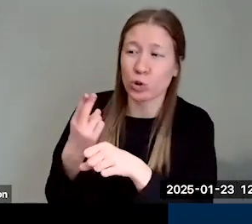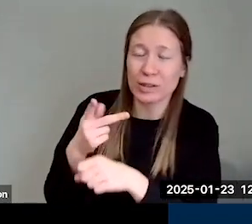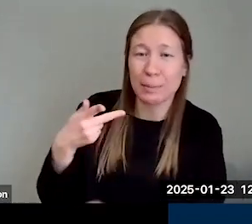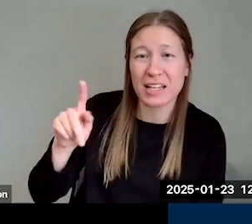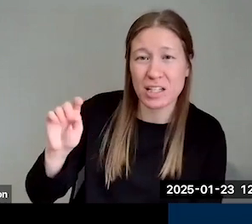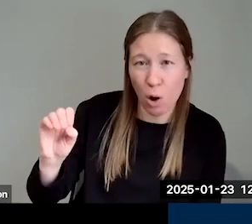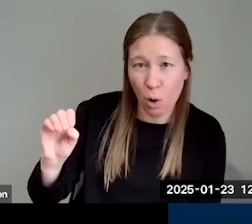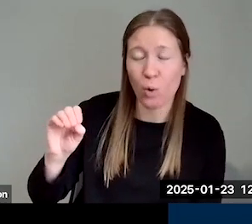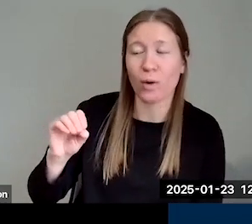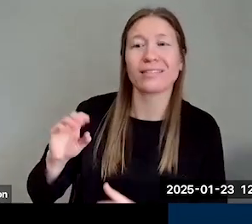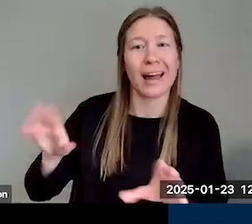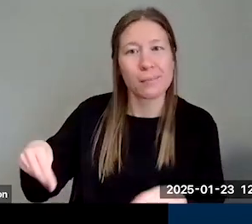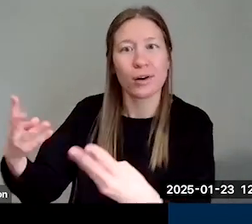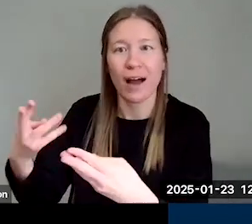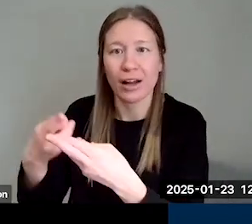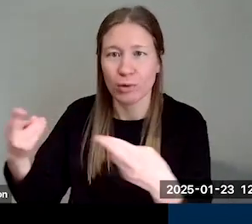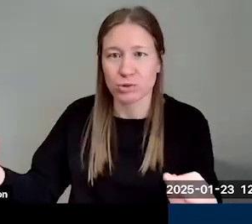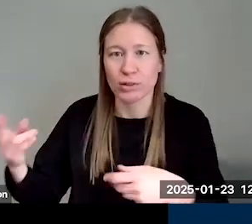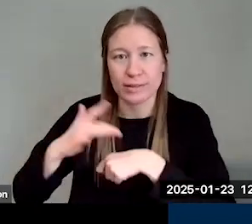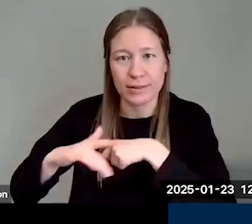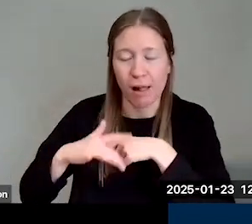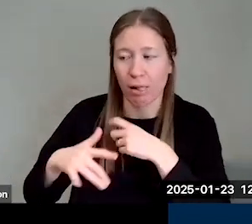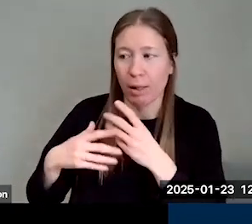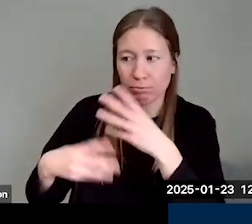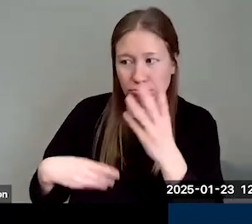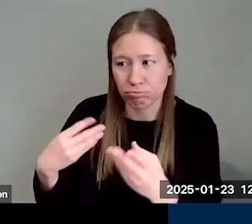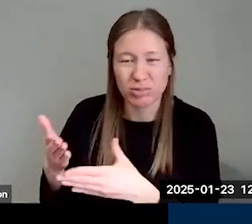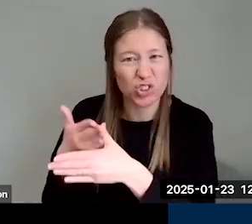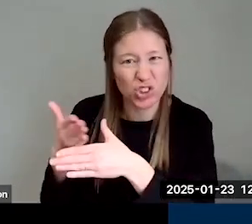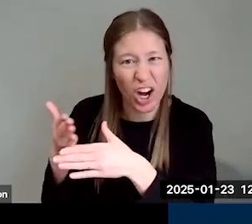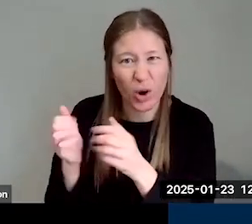all of those resources to them when they are more alert